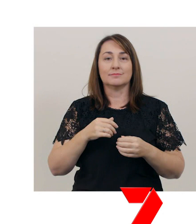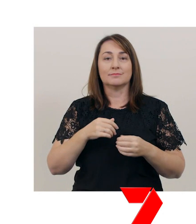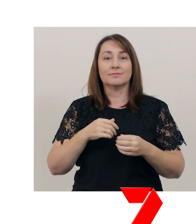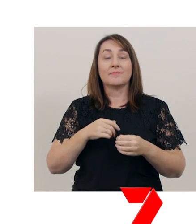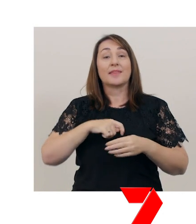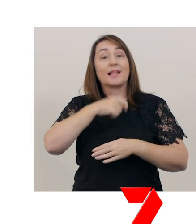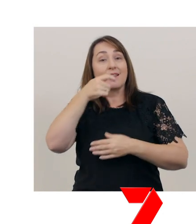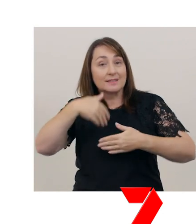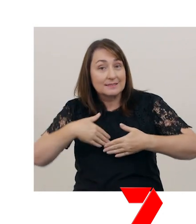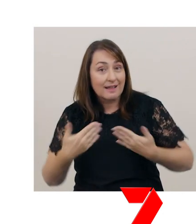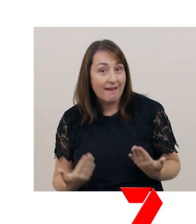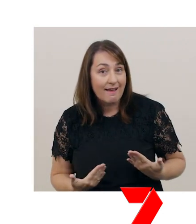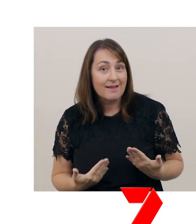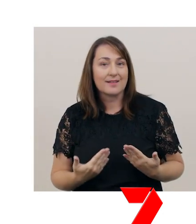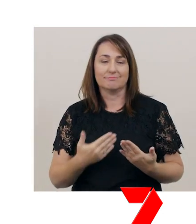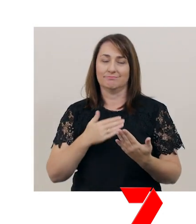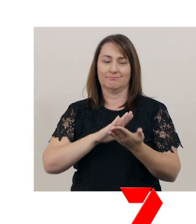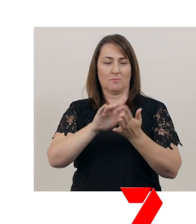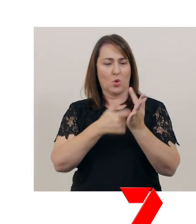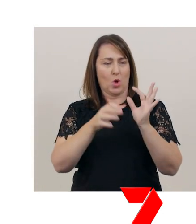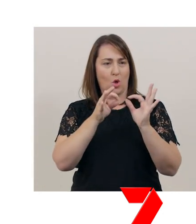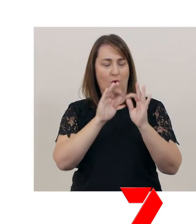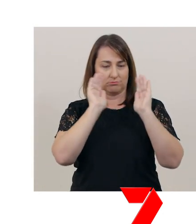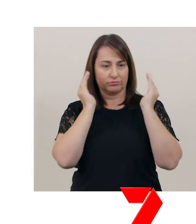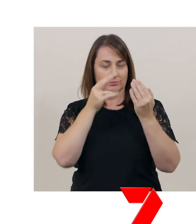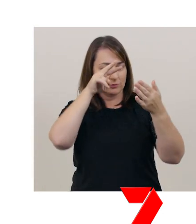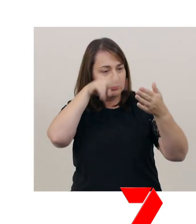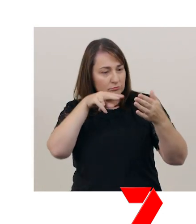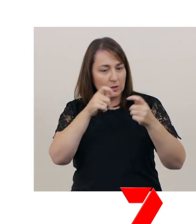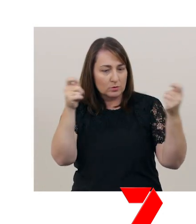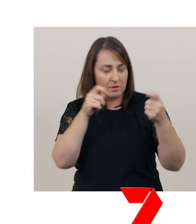There was a story about a jungle band who loved playing music,